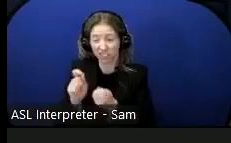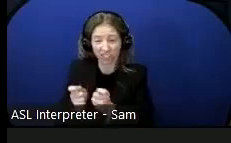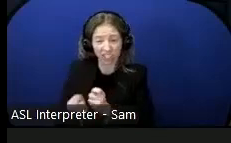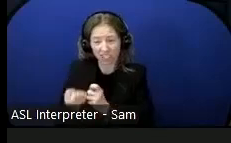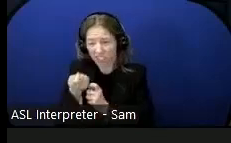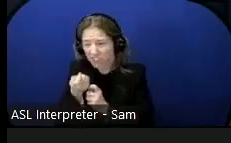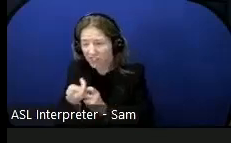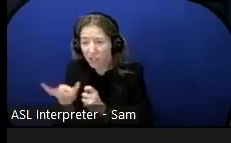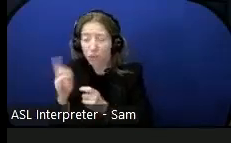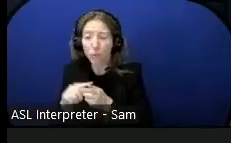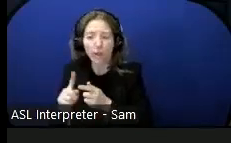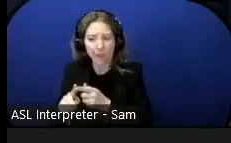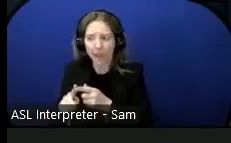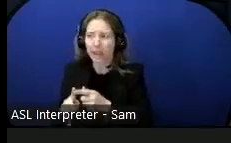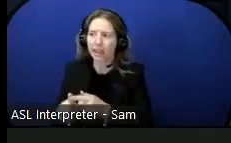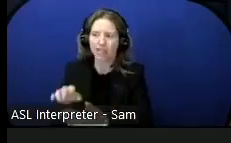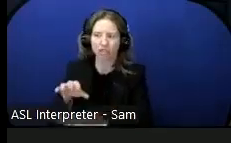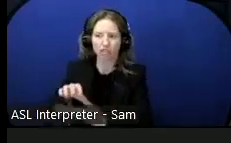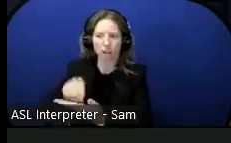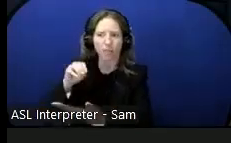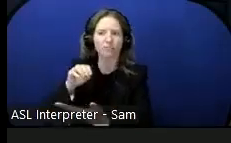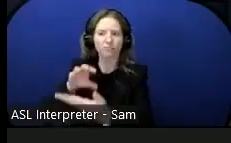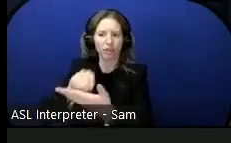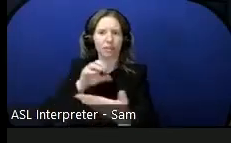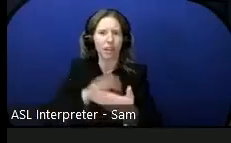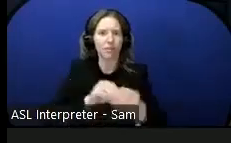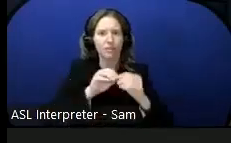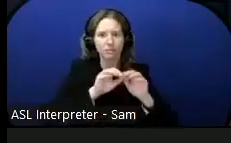these can all be good ways to make sure this gets fixed.